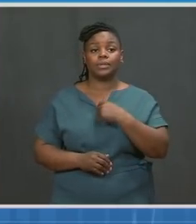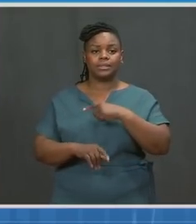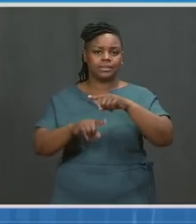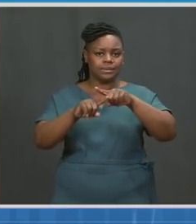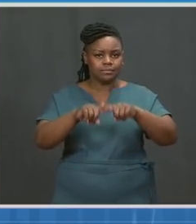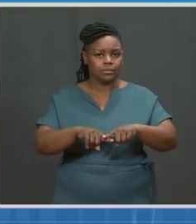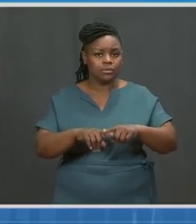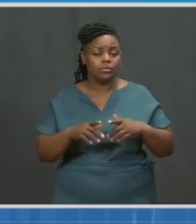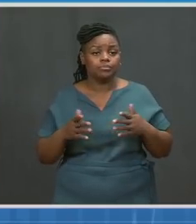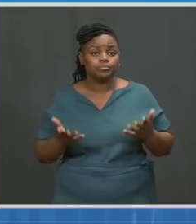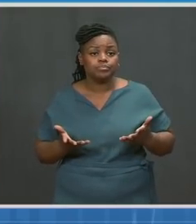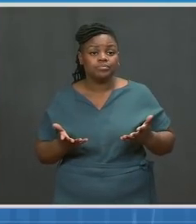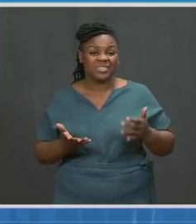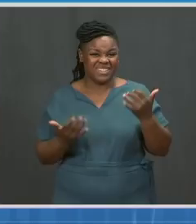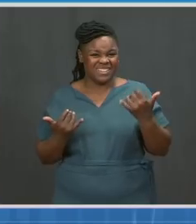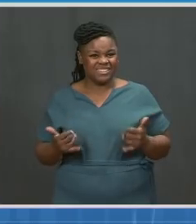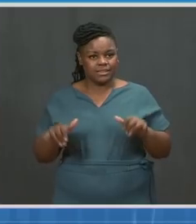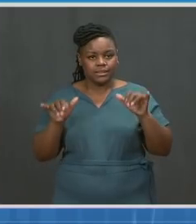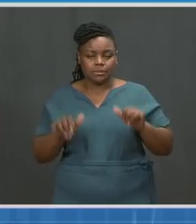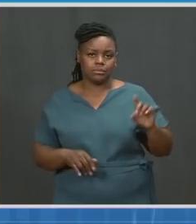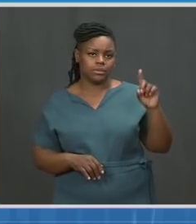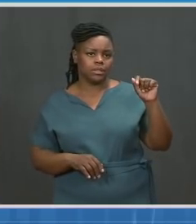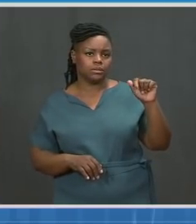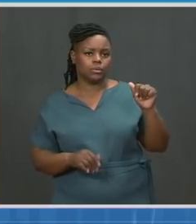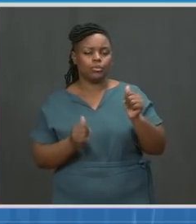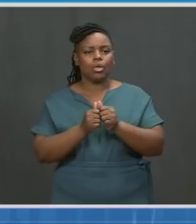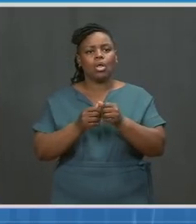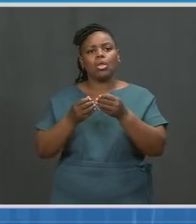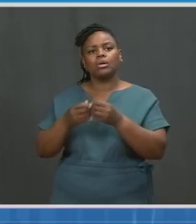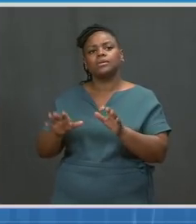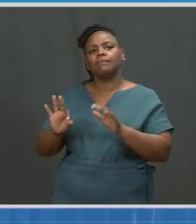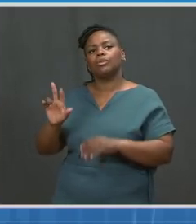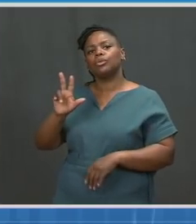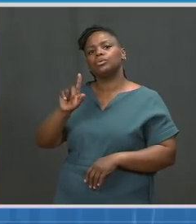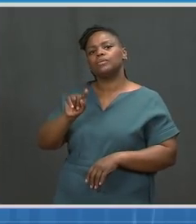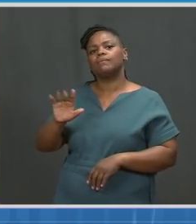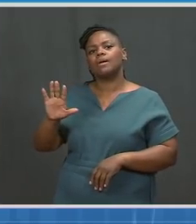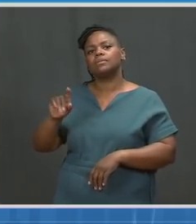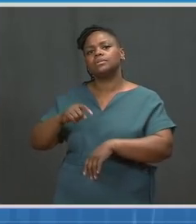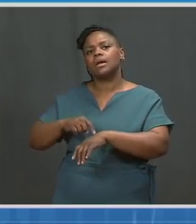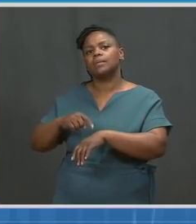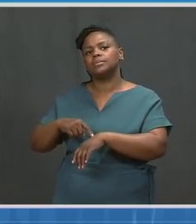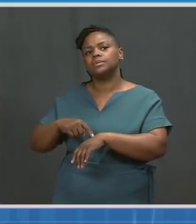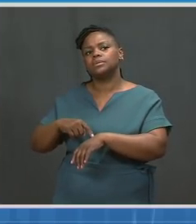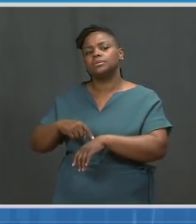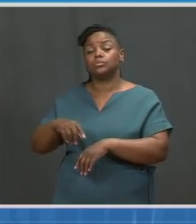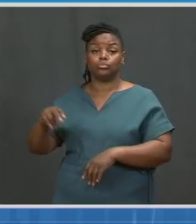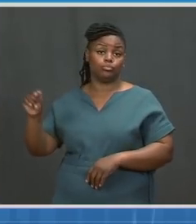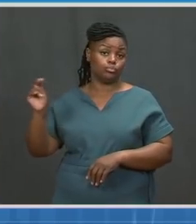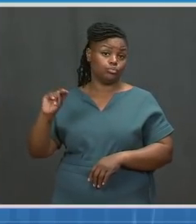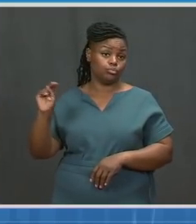with a moderate loss about three to five times of neutralizing activity from the mRNA.